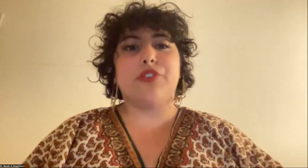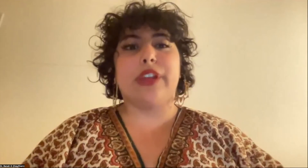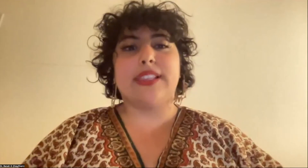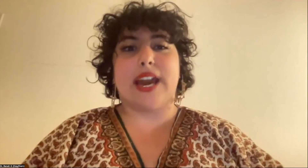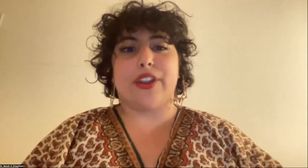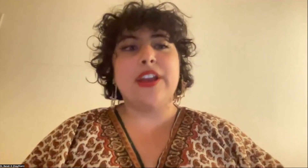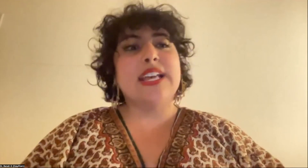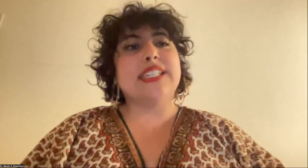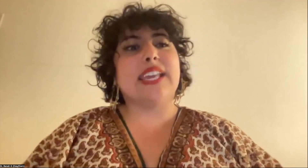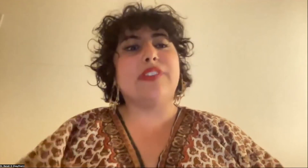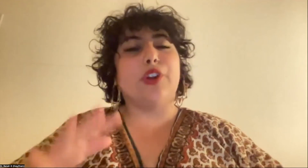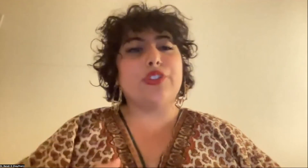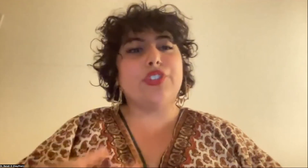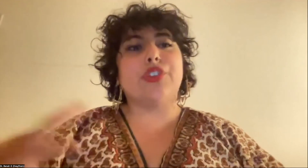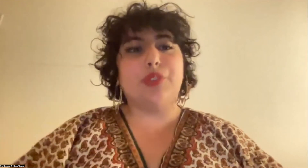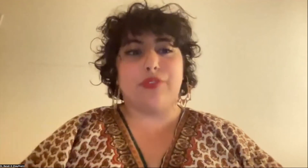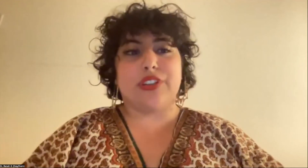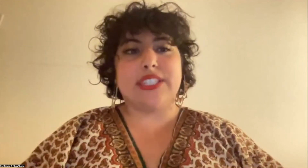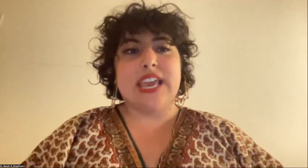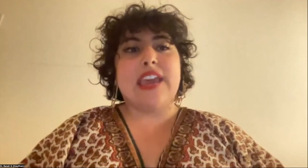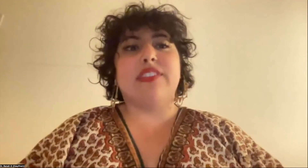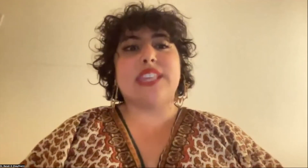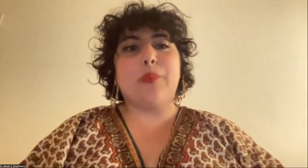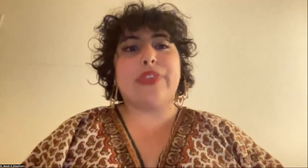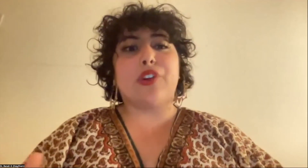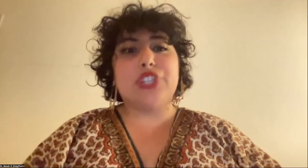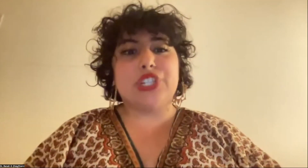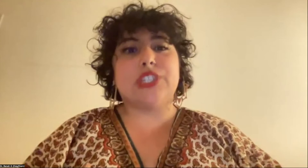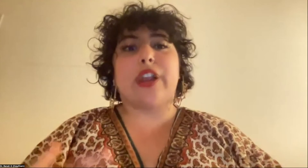want to create a ladder to connect the earth to the universe…In the same way that Christians try